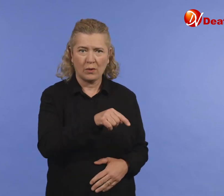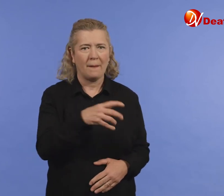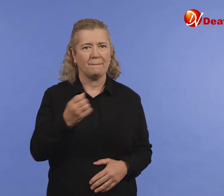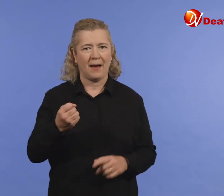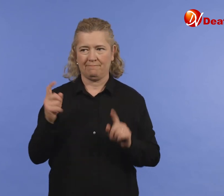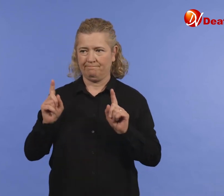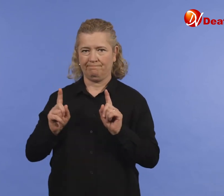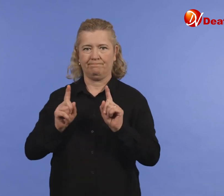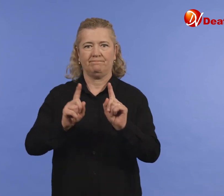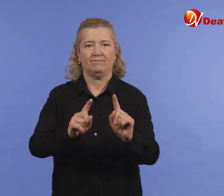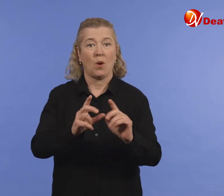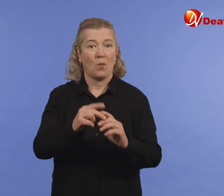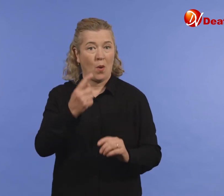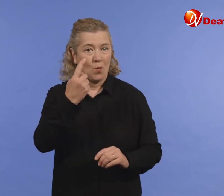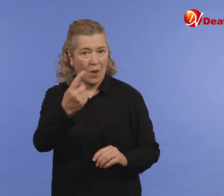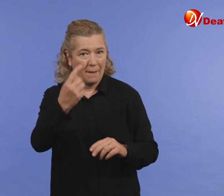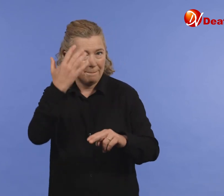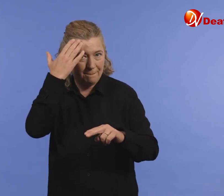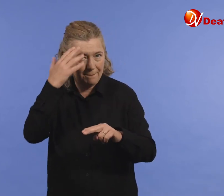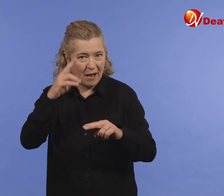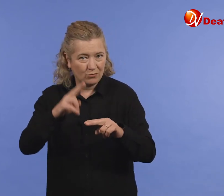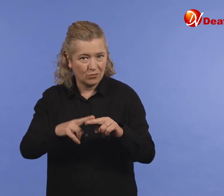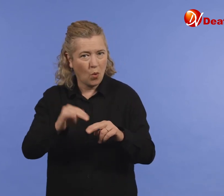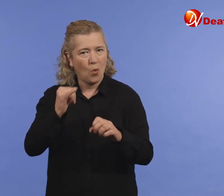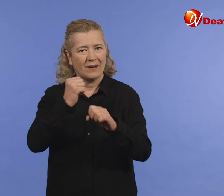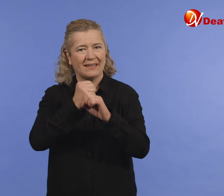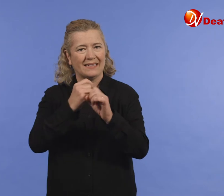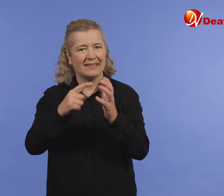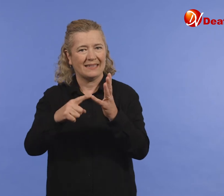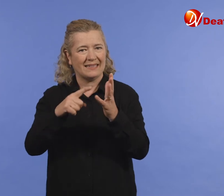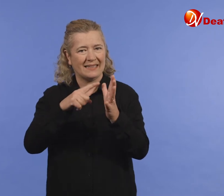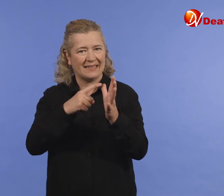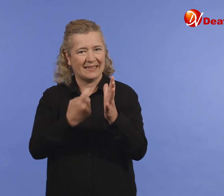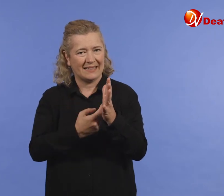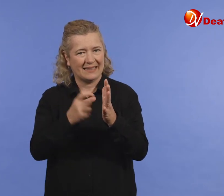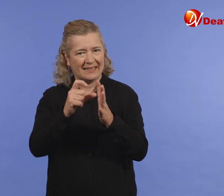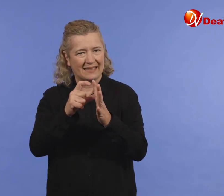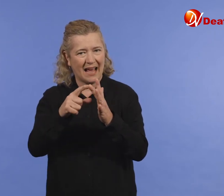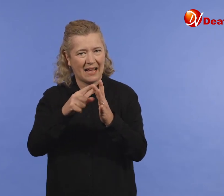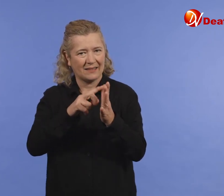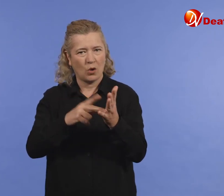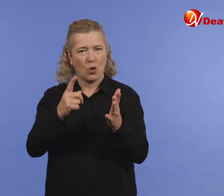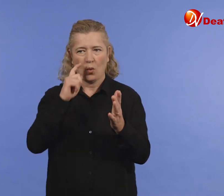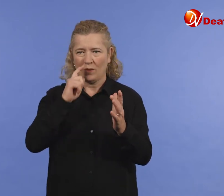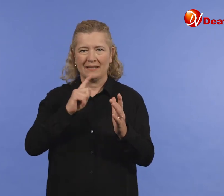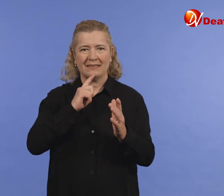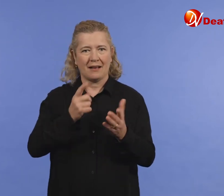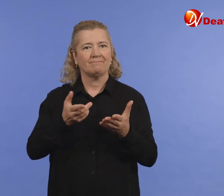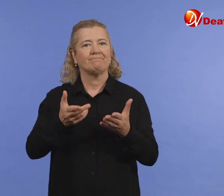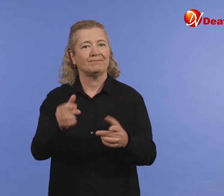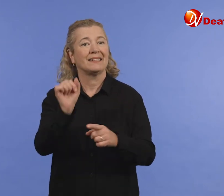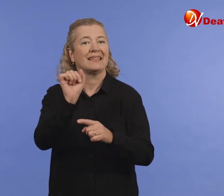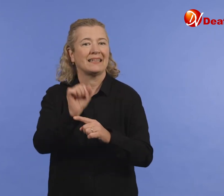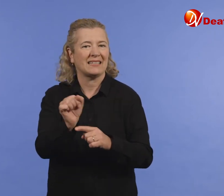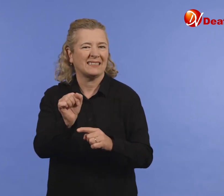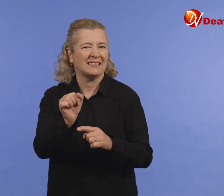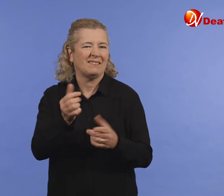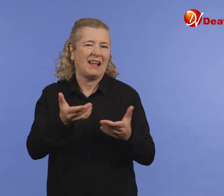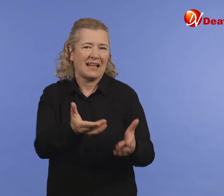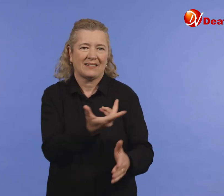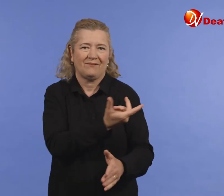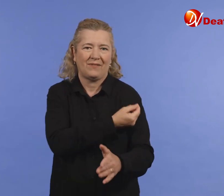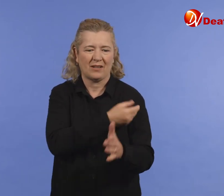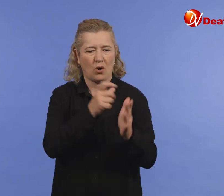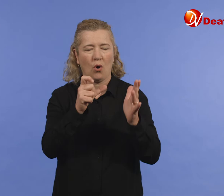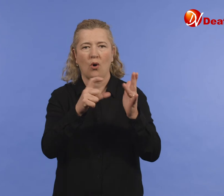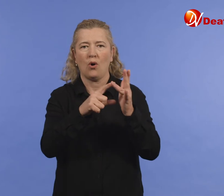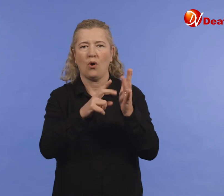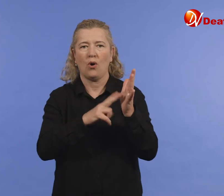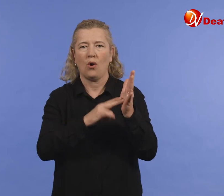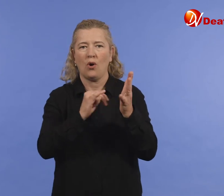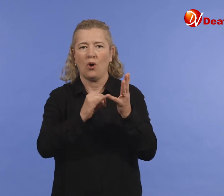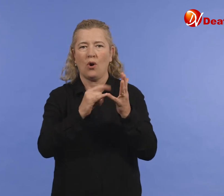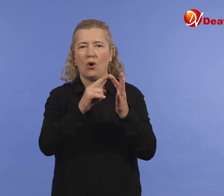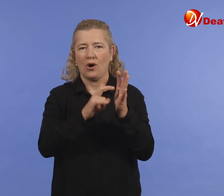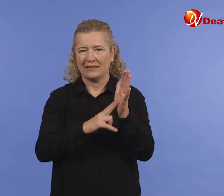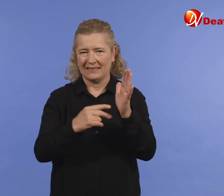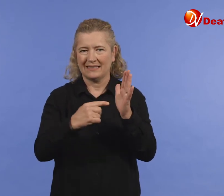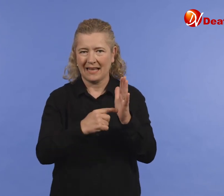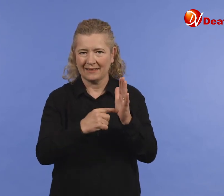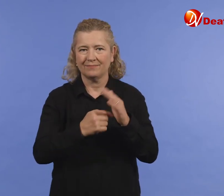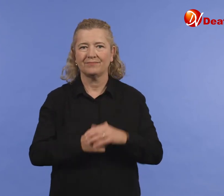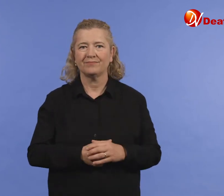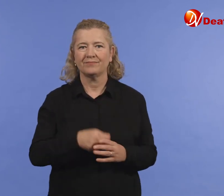Children must be accompanied by one parent or guardian who will provide consent for vaccination.